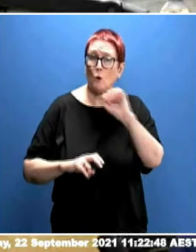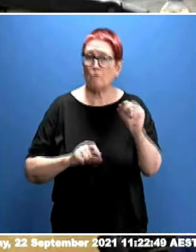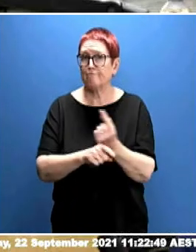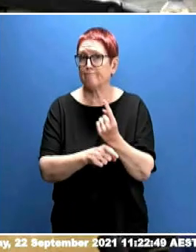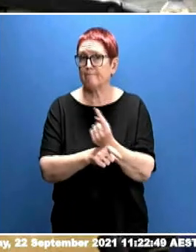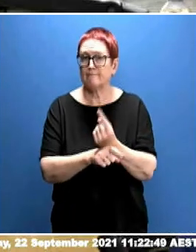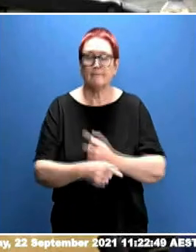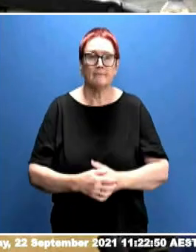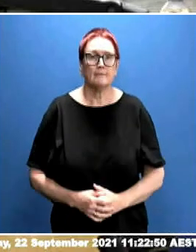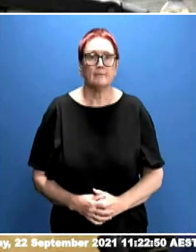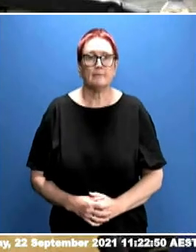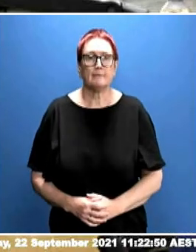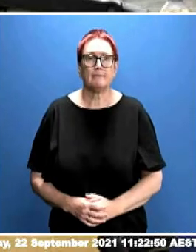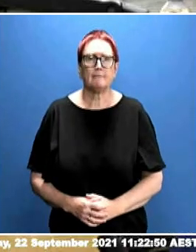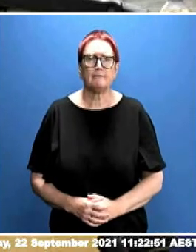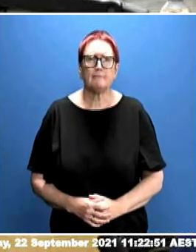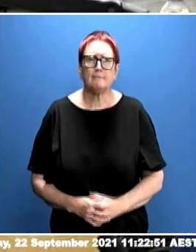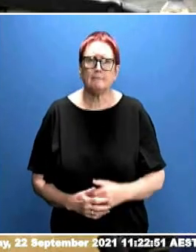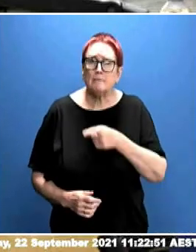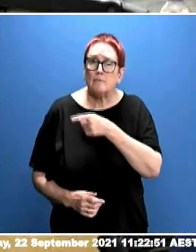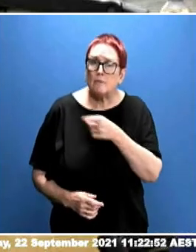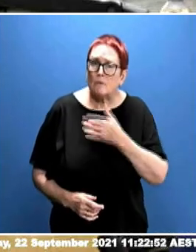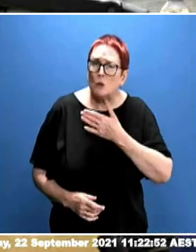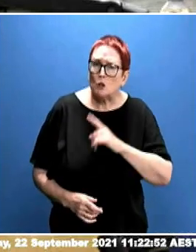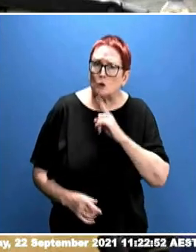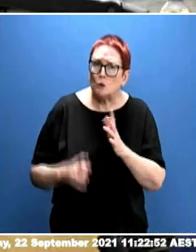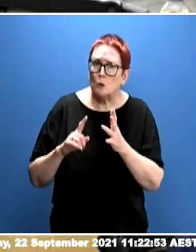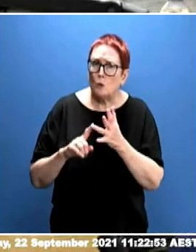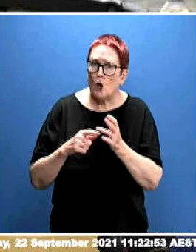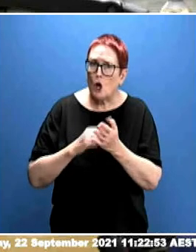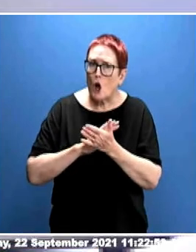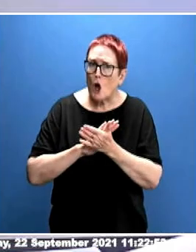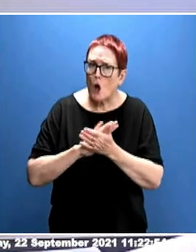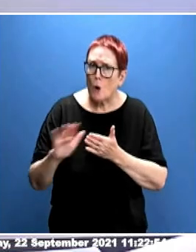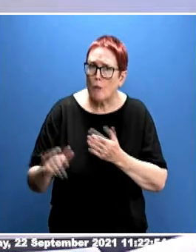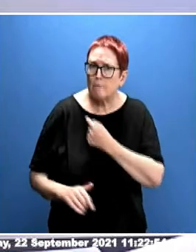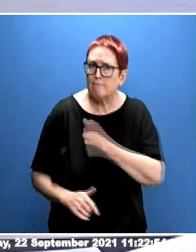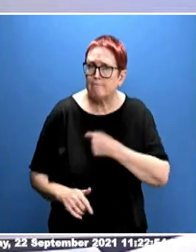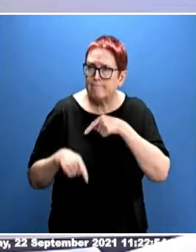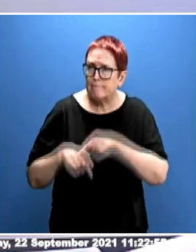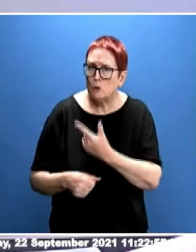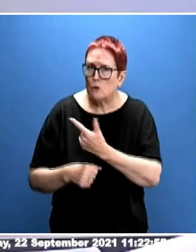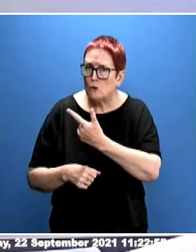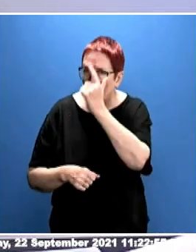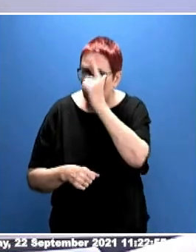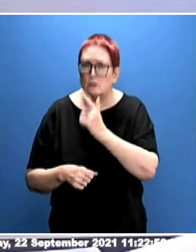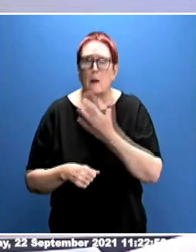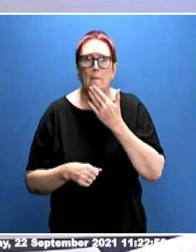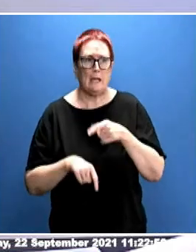I understand that each of you wishes to take an oath. I would ask you then please to follow the instructions of my associate